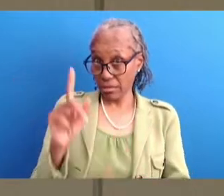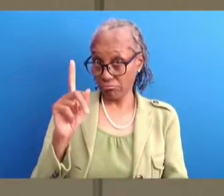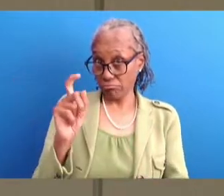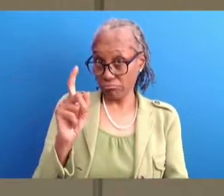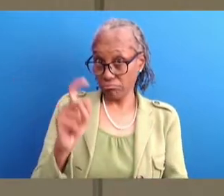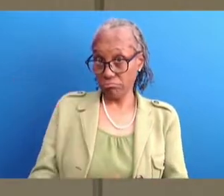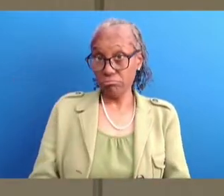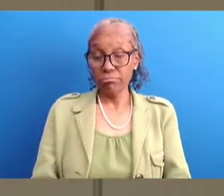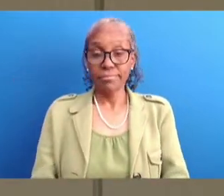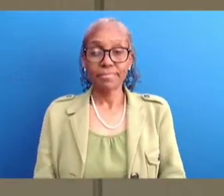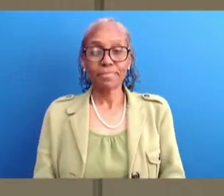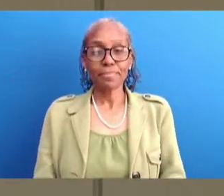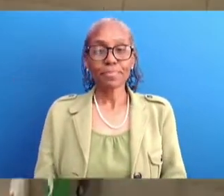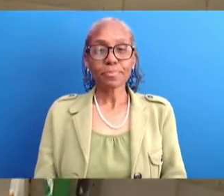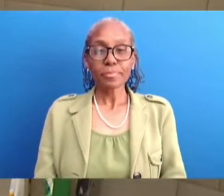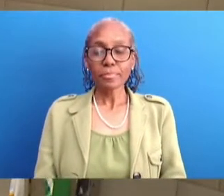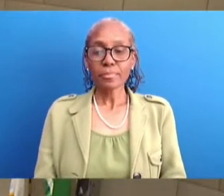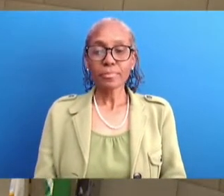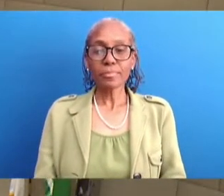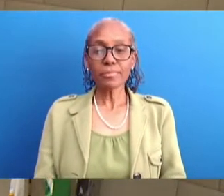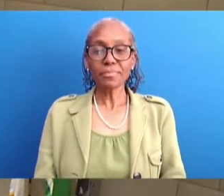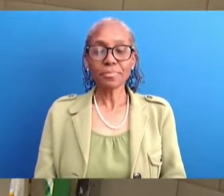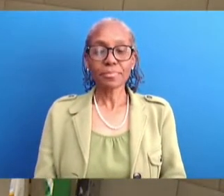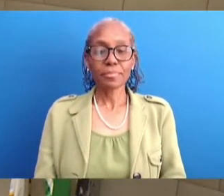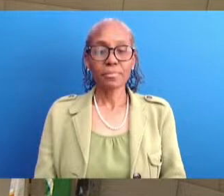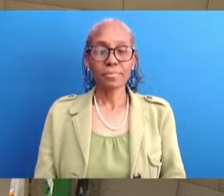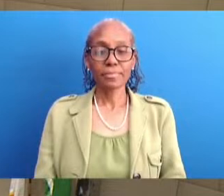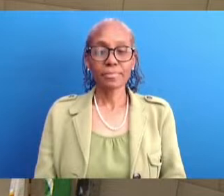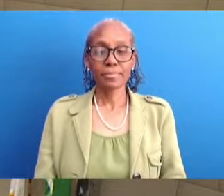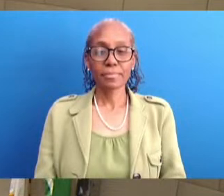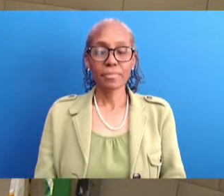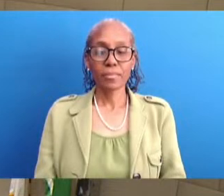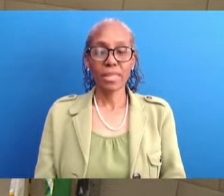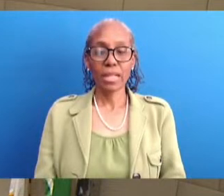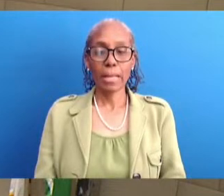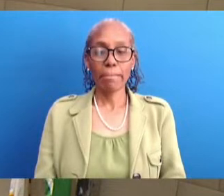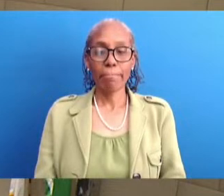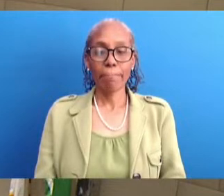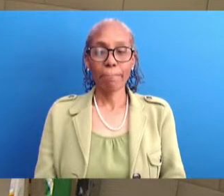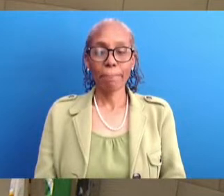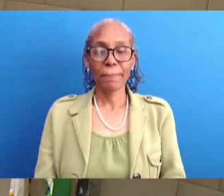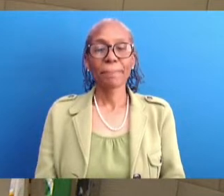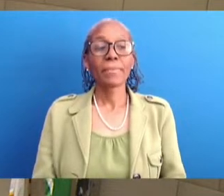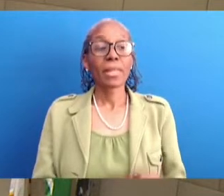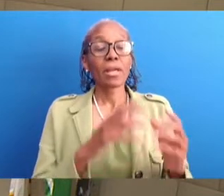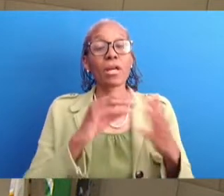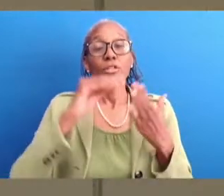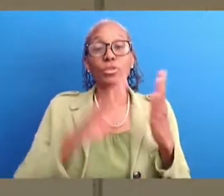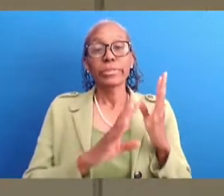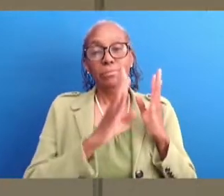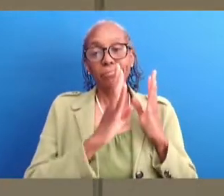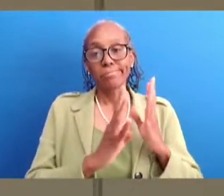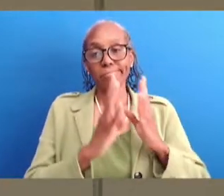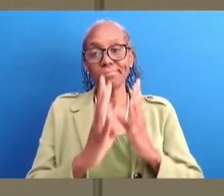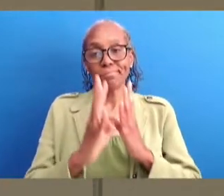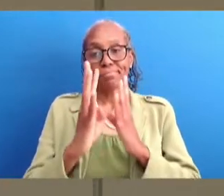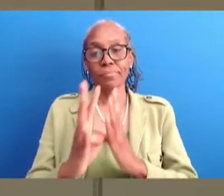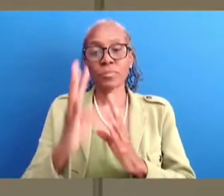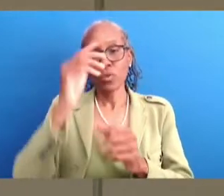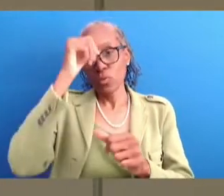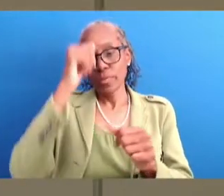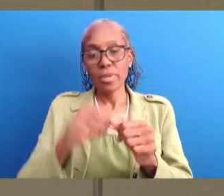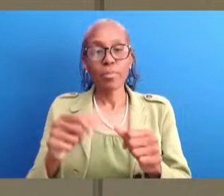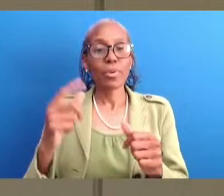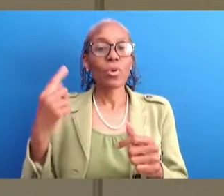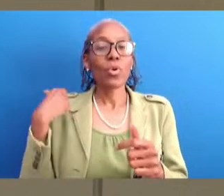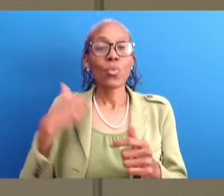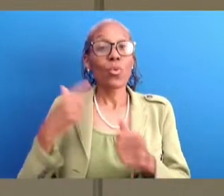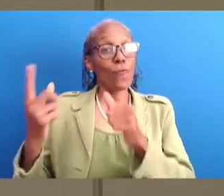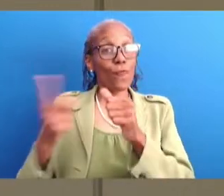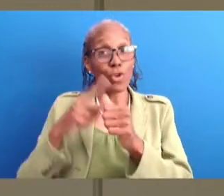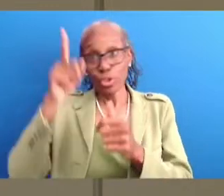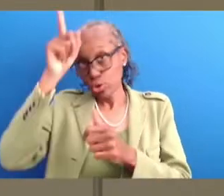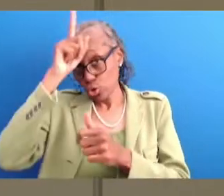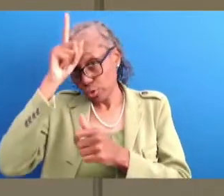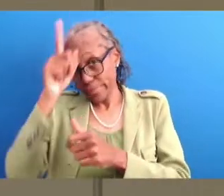TO LEAD US, ALL OF US ARE GOING